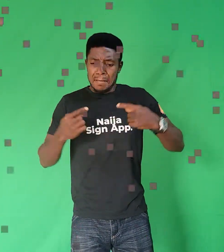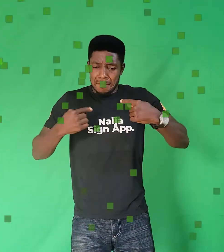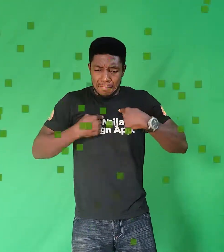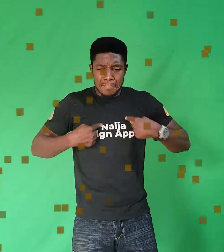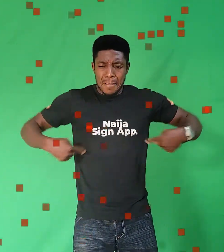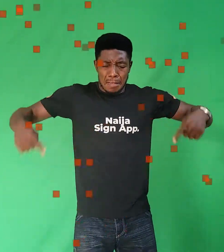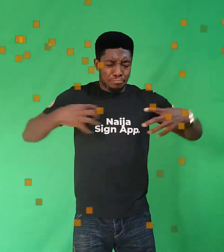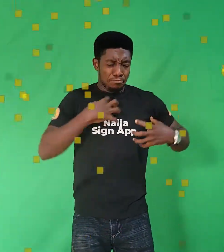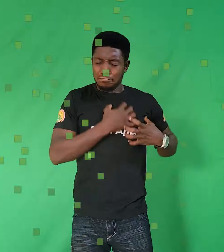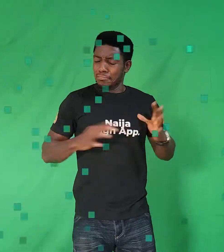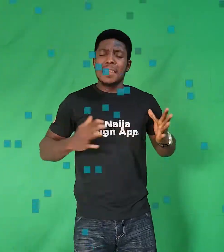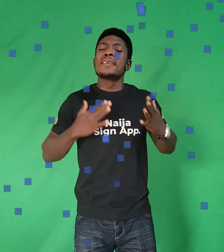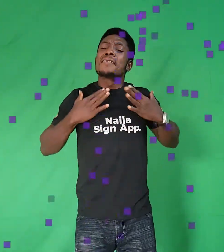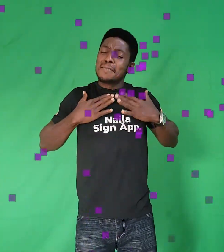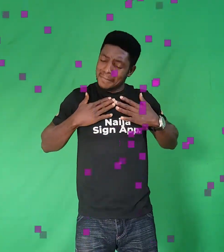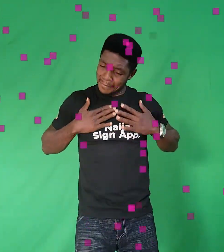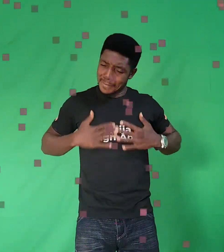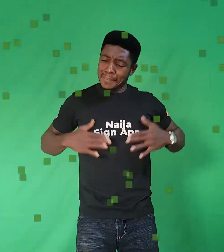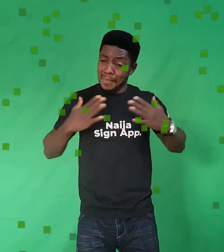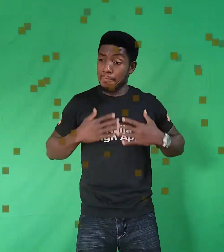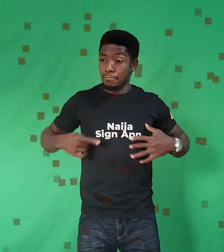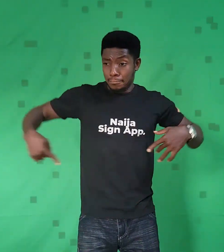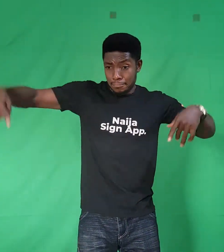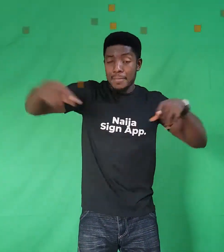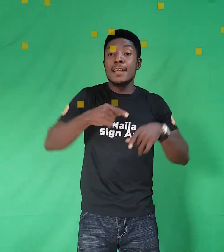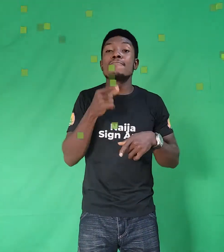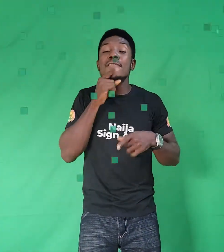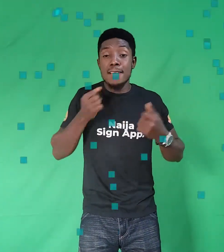to differentiate between signed and spoken. So,